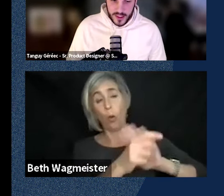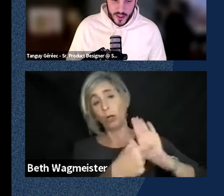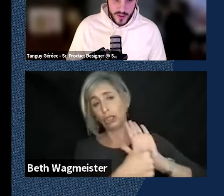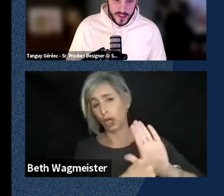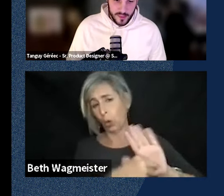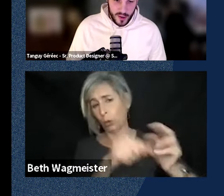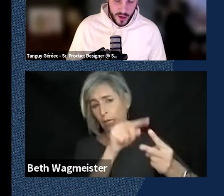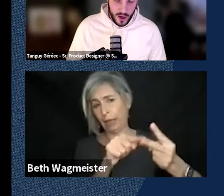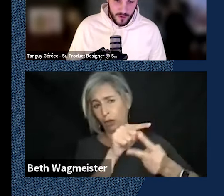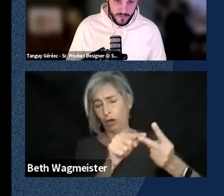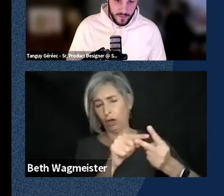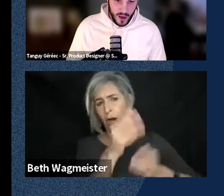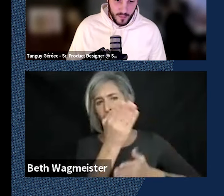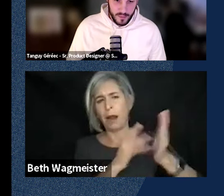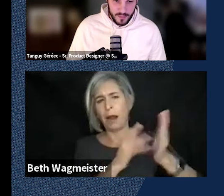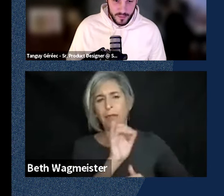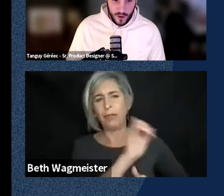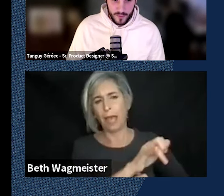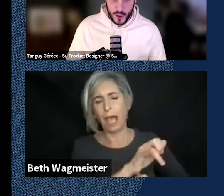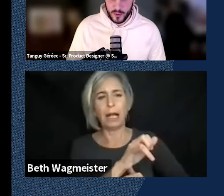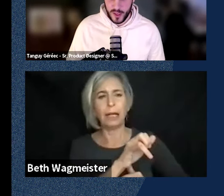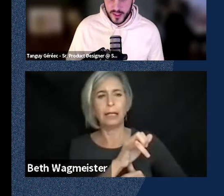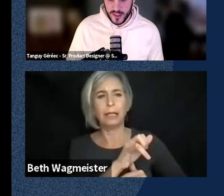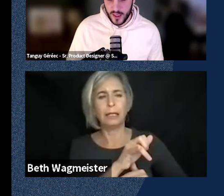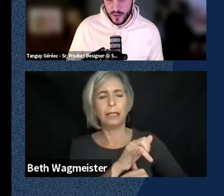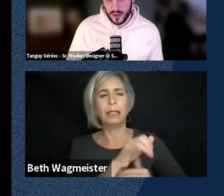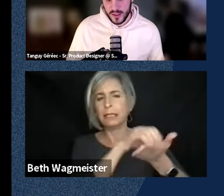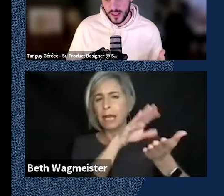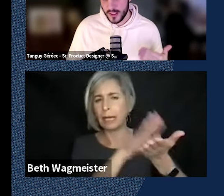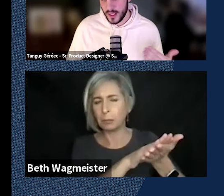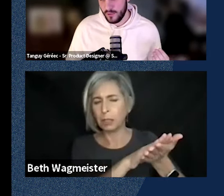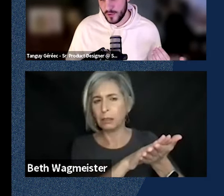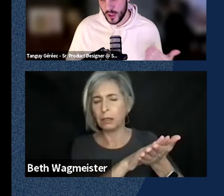And so this is part of, of the document inside itself.